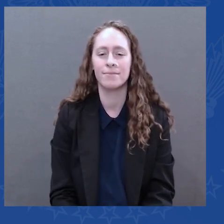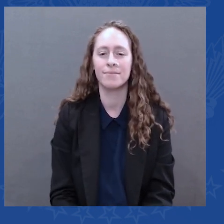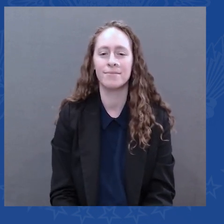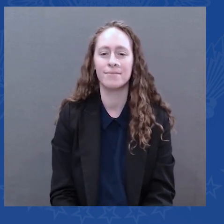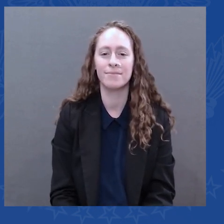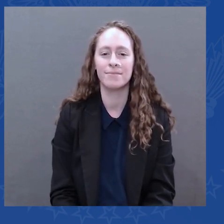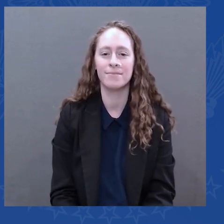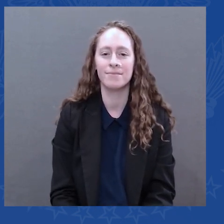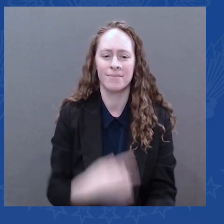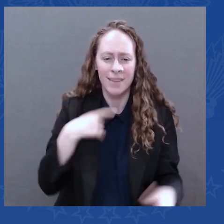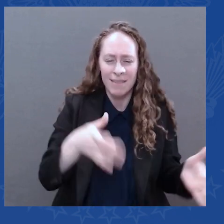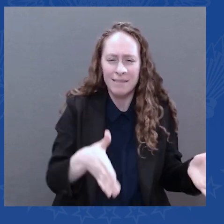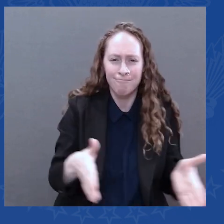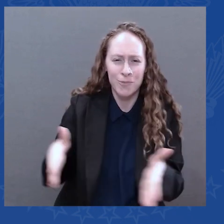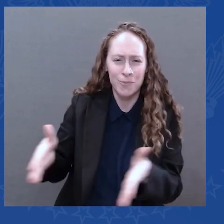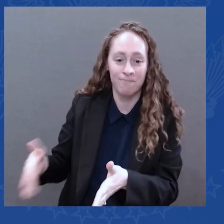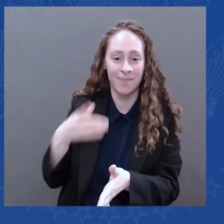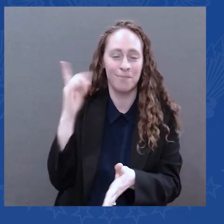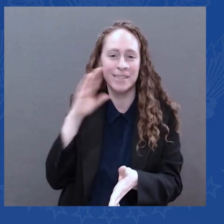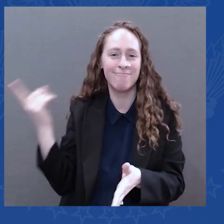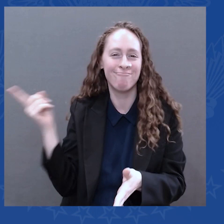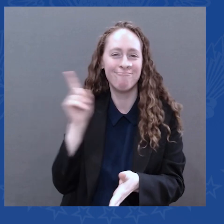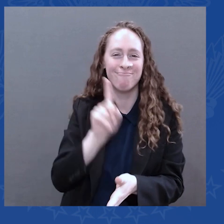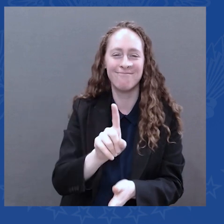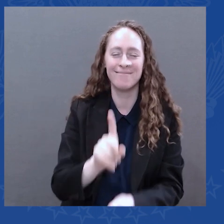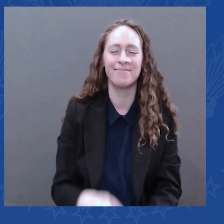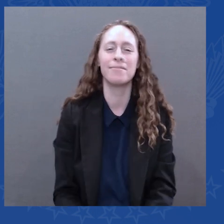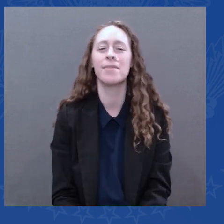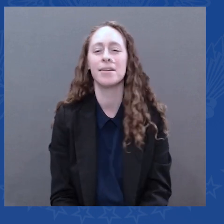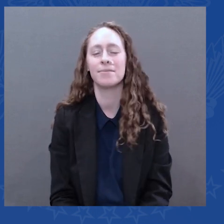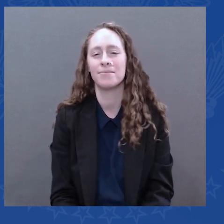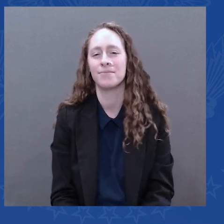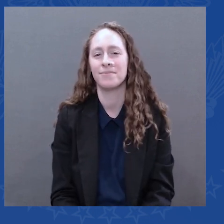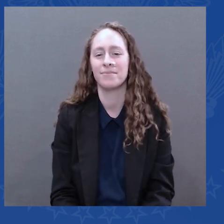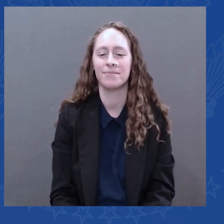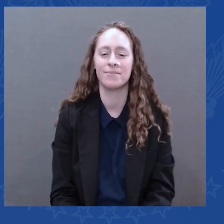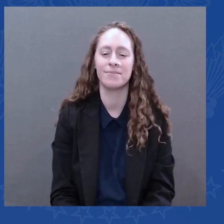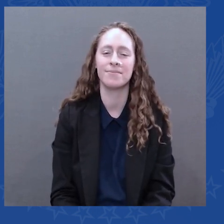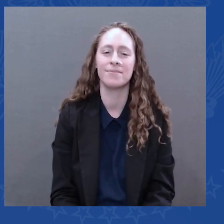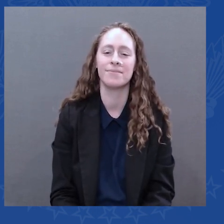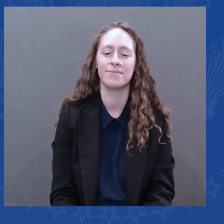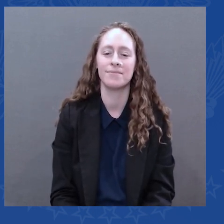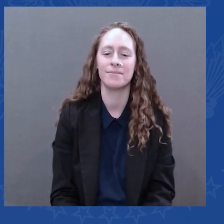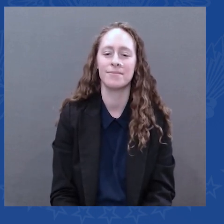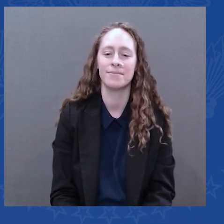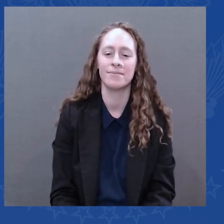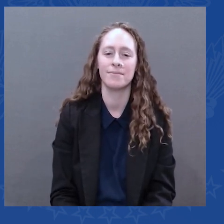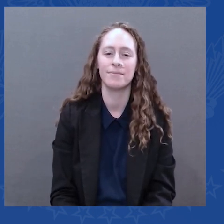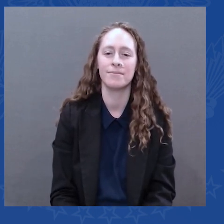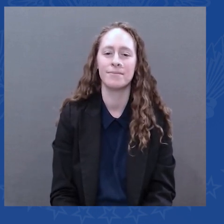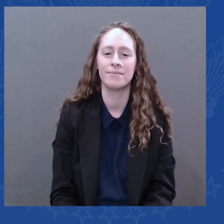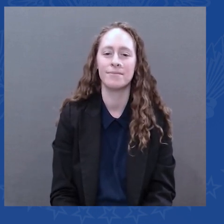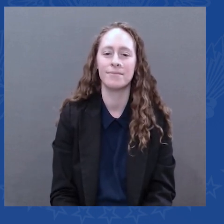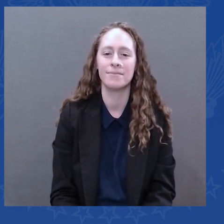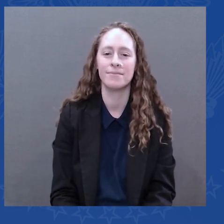(Pulls out the step stool.) Got to earn my salary here.